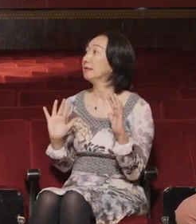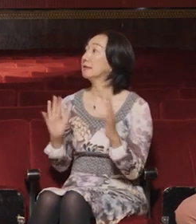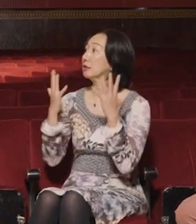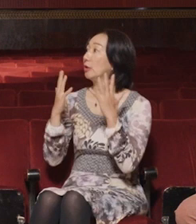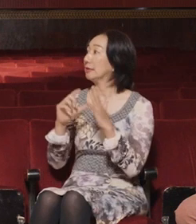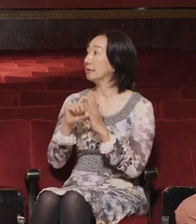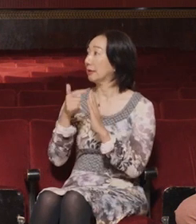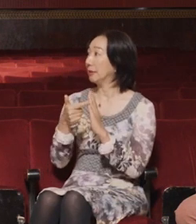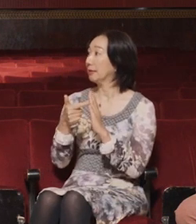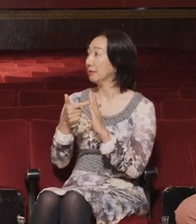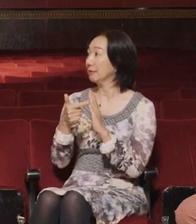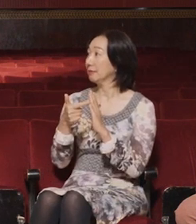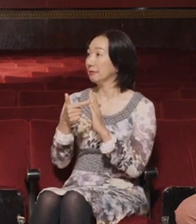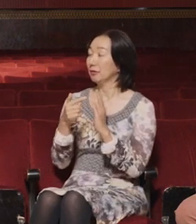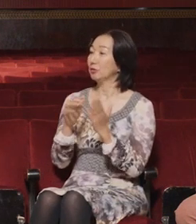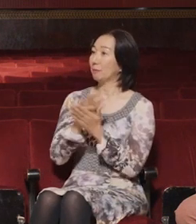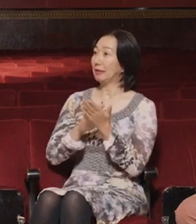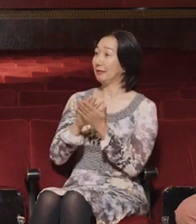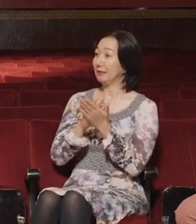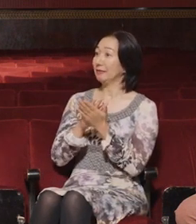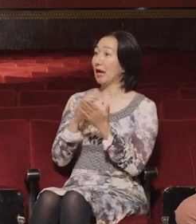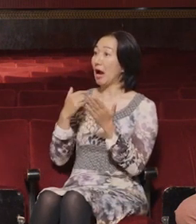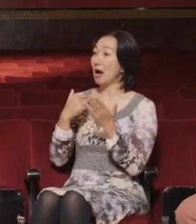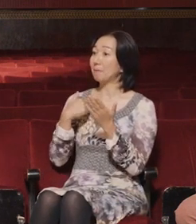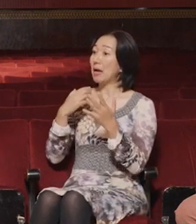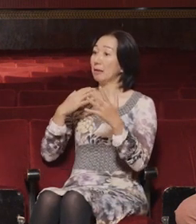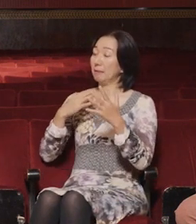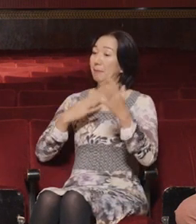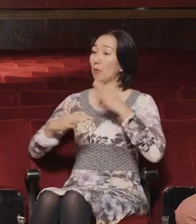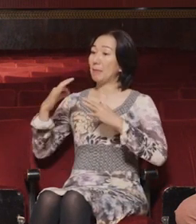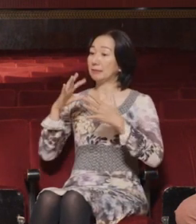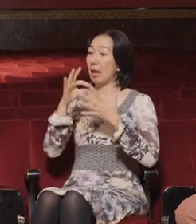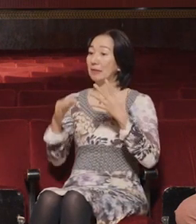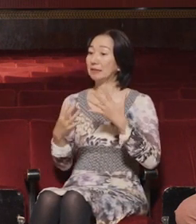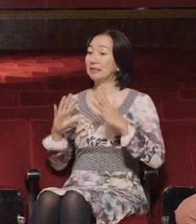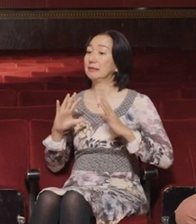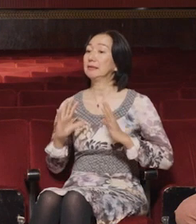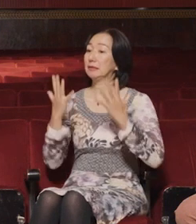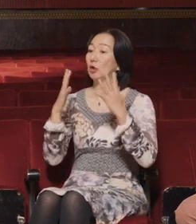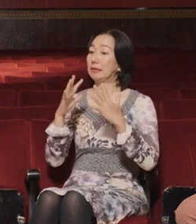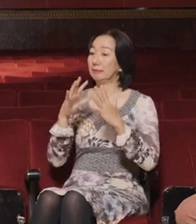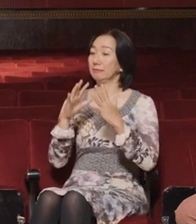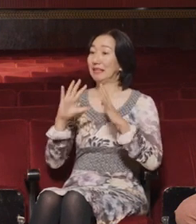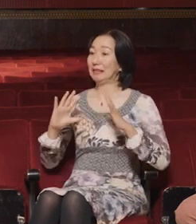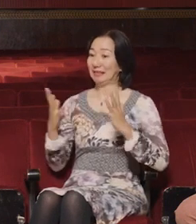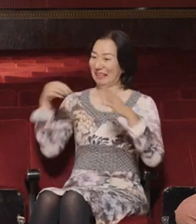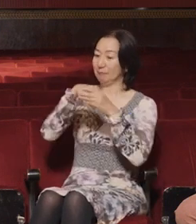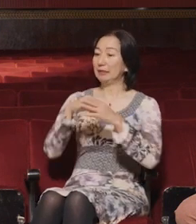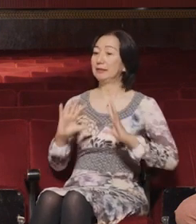Really, it's a sensory disability. So it's not physical disability, it's sensory.